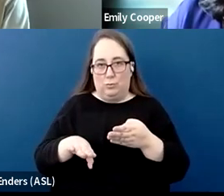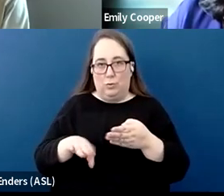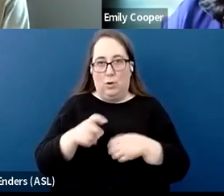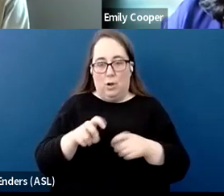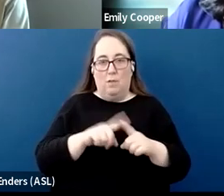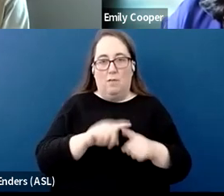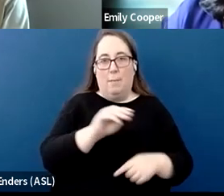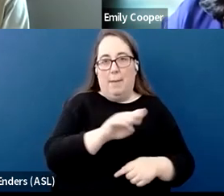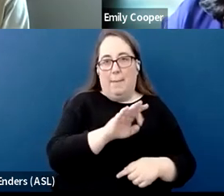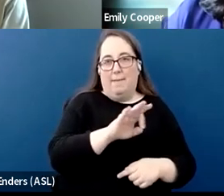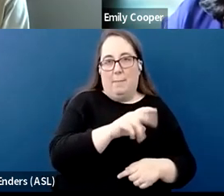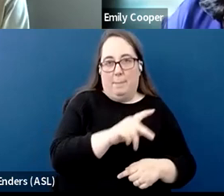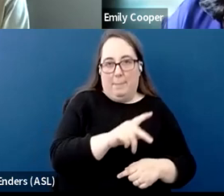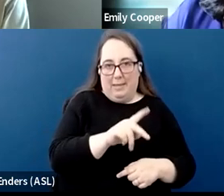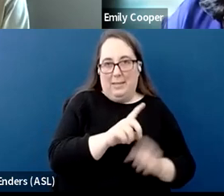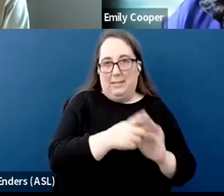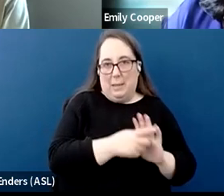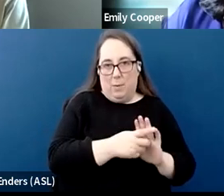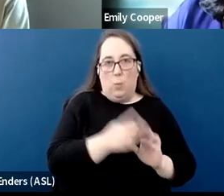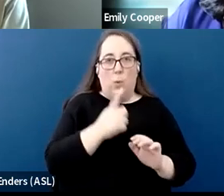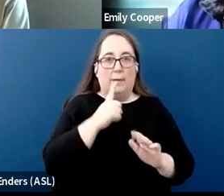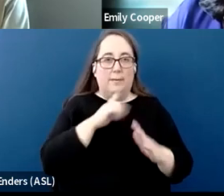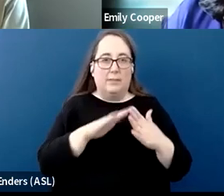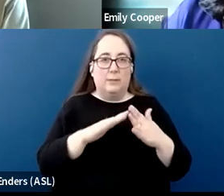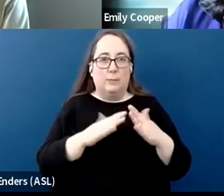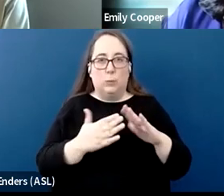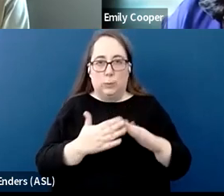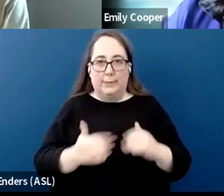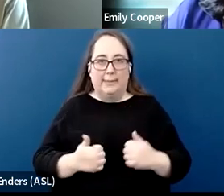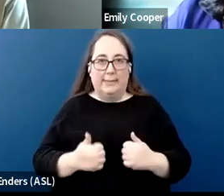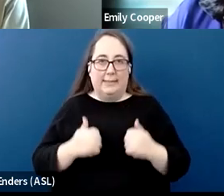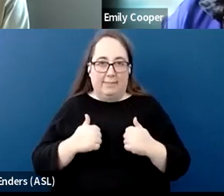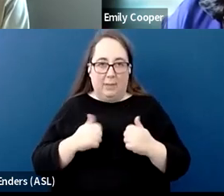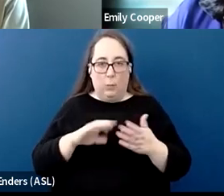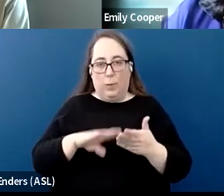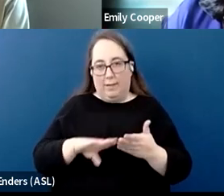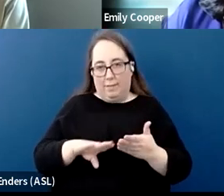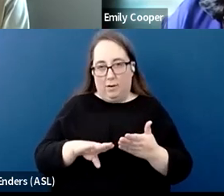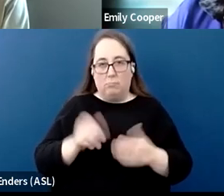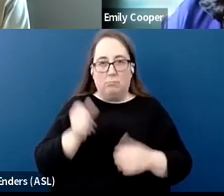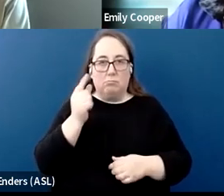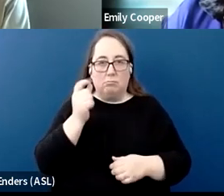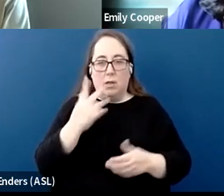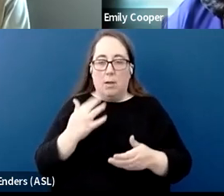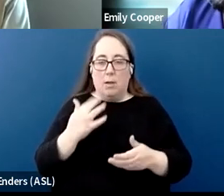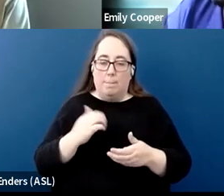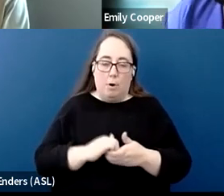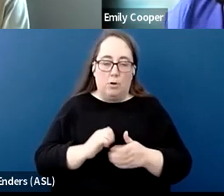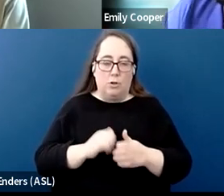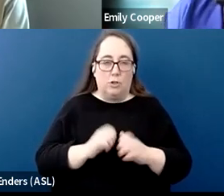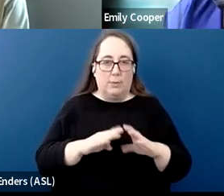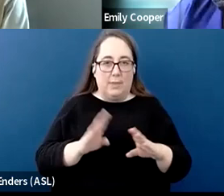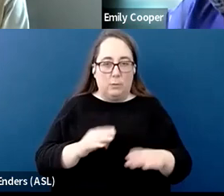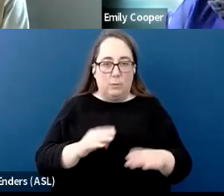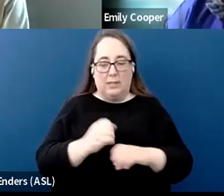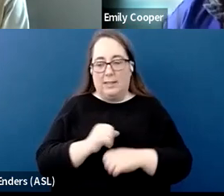ALEXA For the gosh program, it has been imperative to be able to have the money connected to the client.